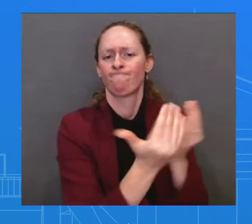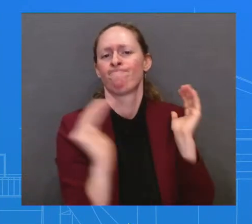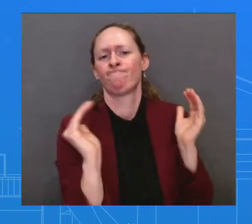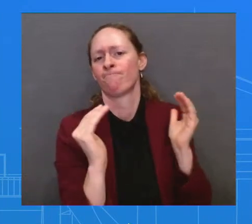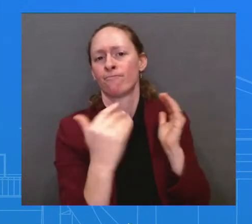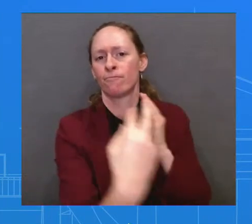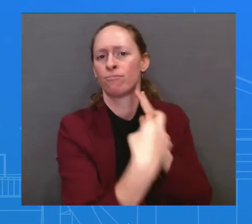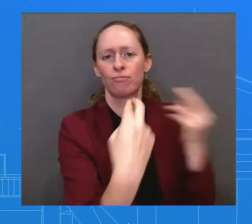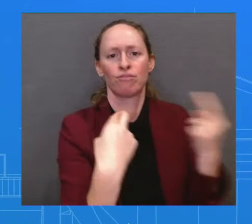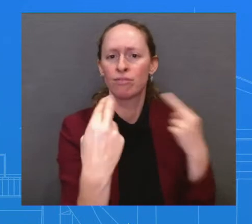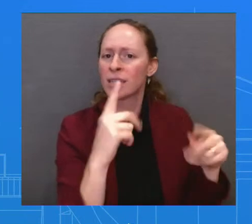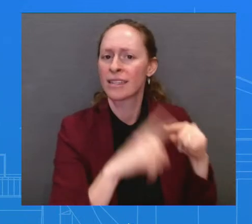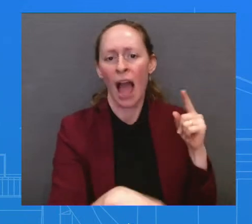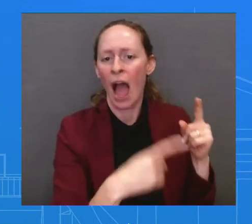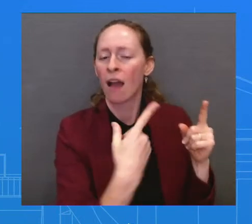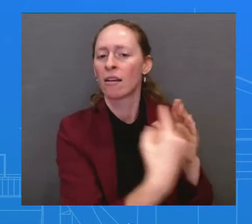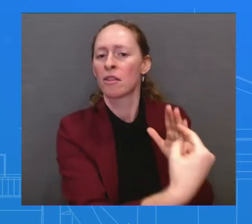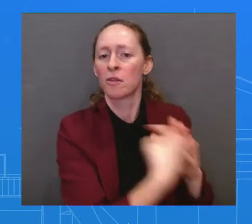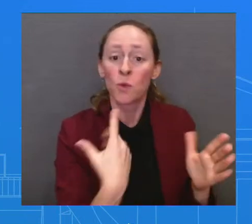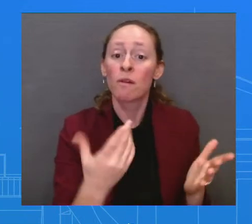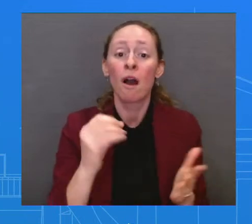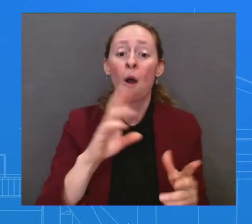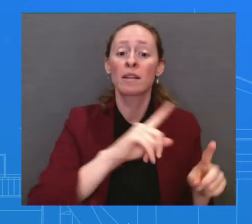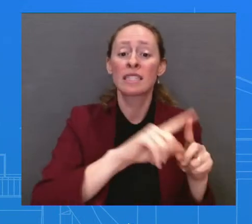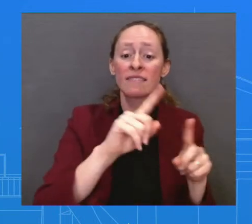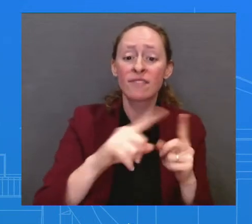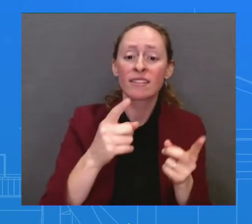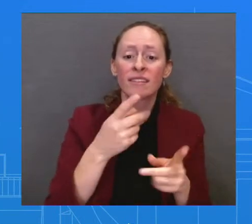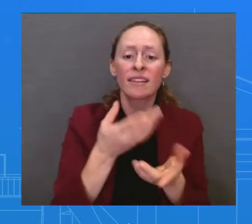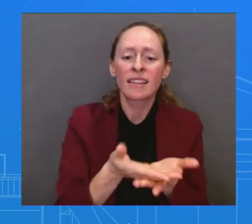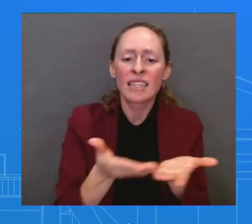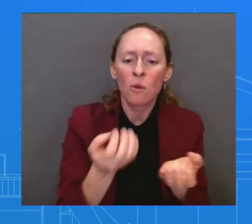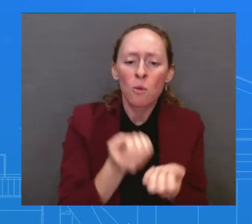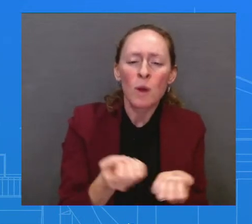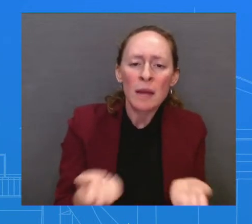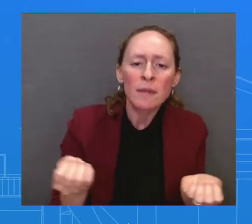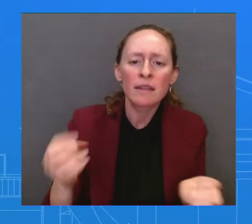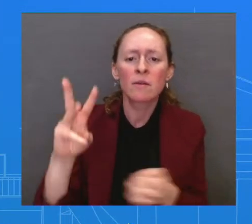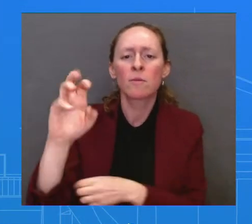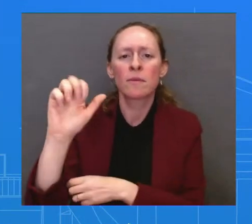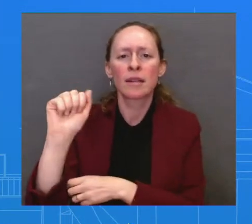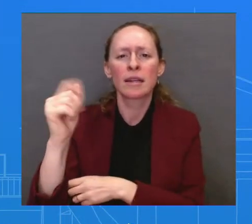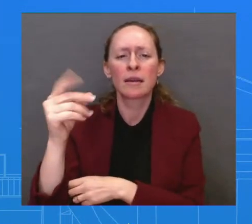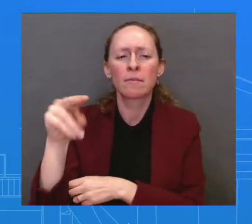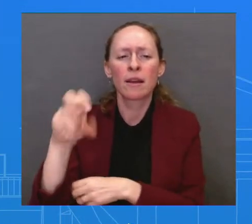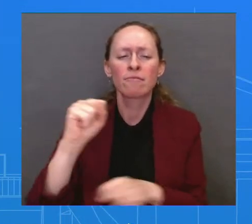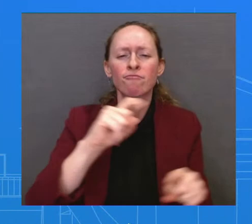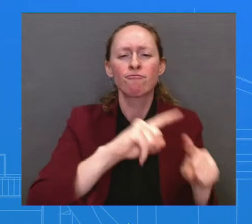which have helped Ukraine make gains and crucially also helped Ukraine defend against counterattacks.